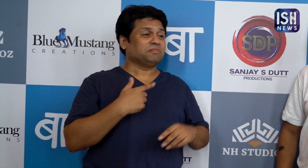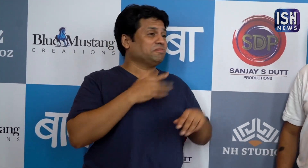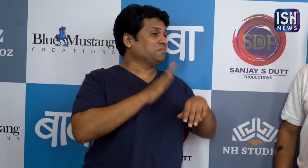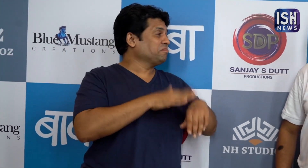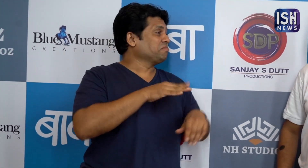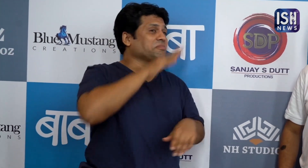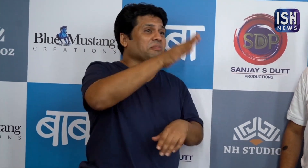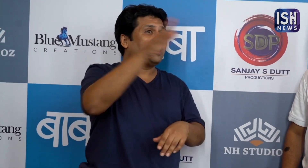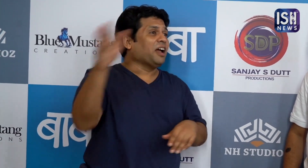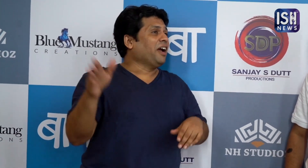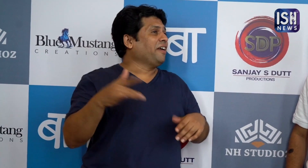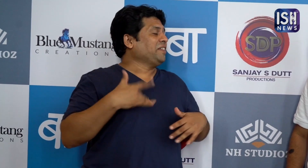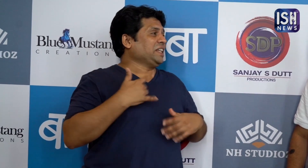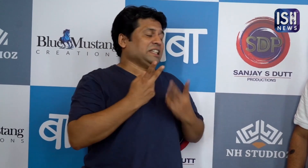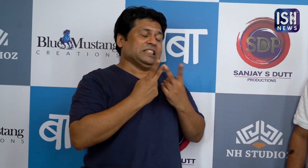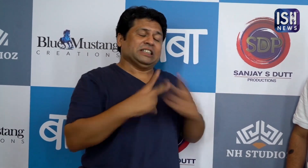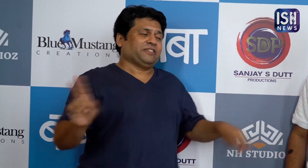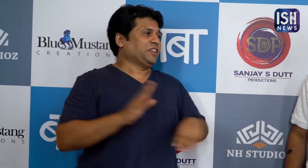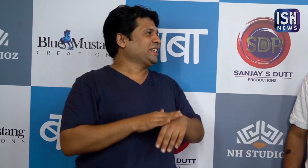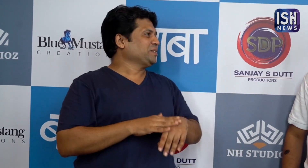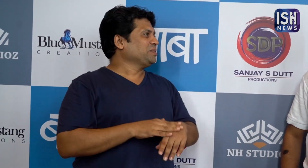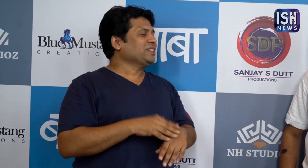Going to all these places I really had a different experience.